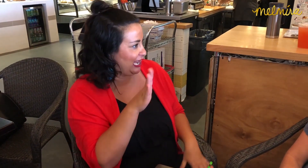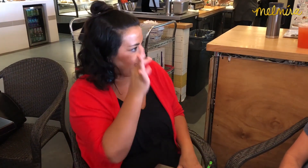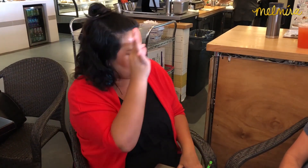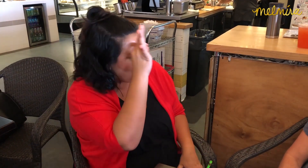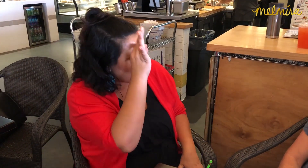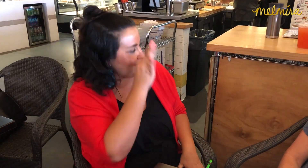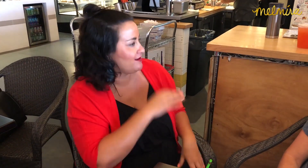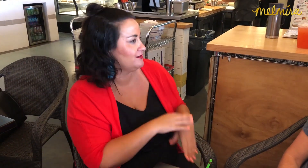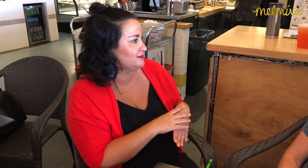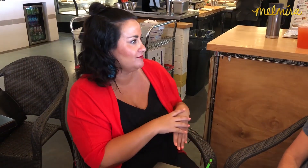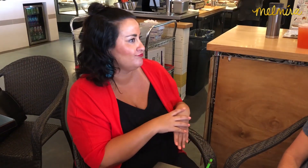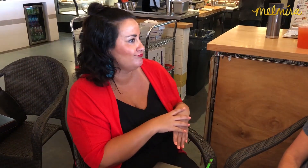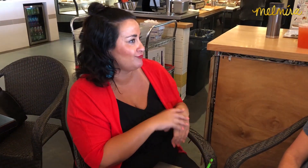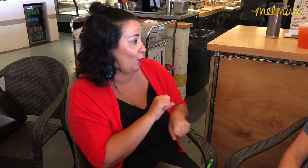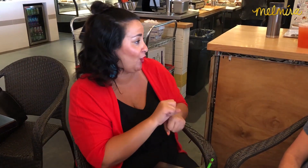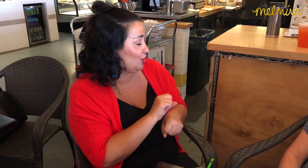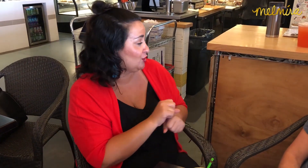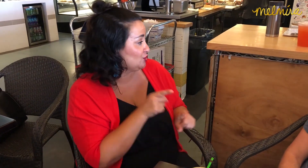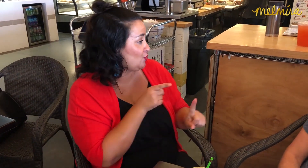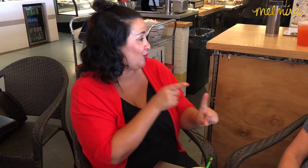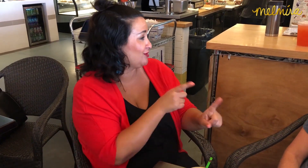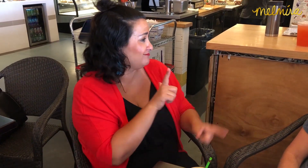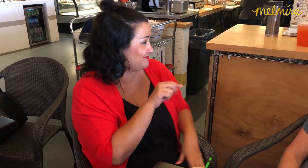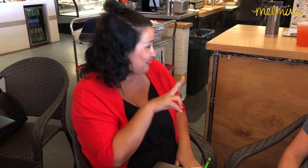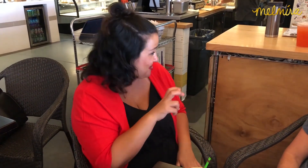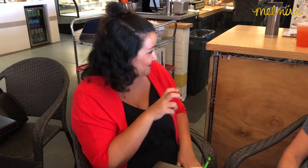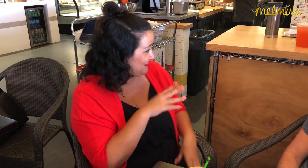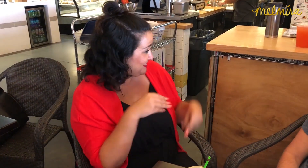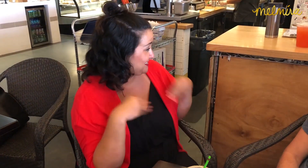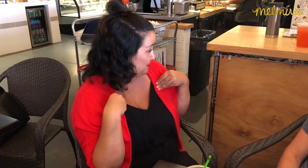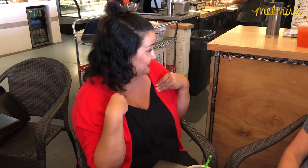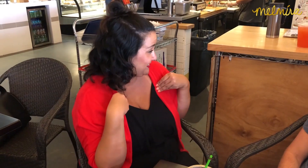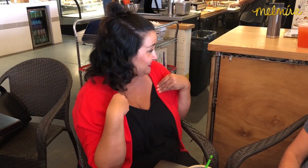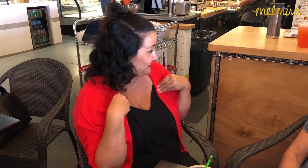working towards love and acceptance.